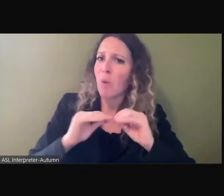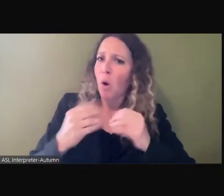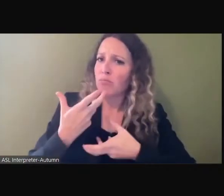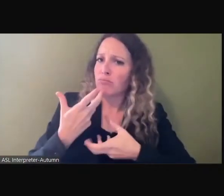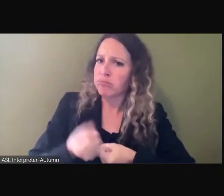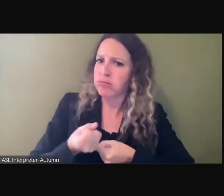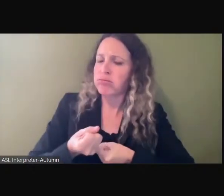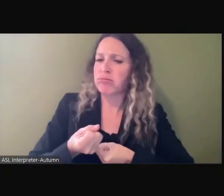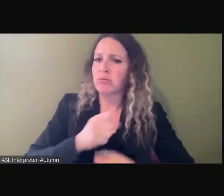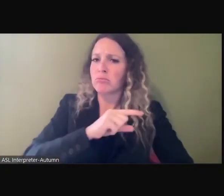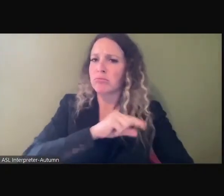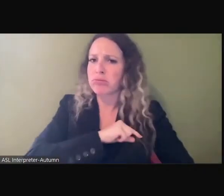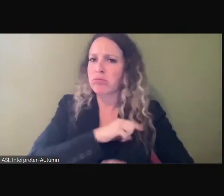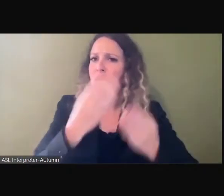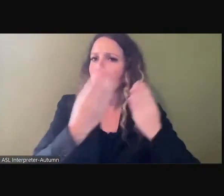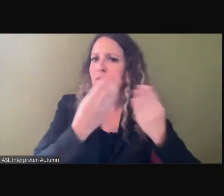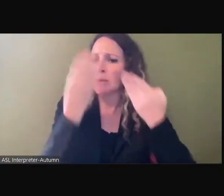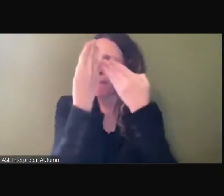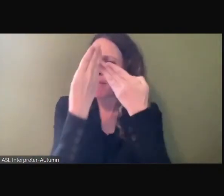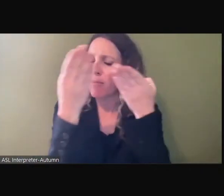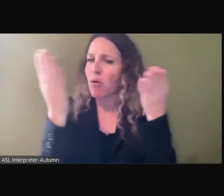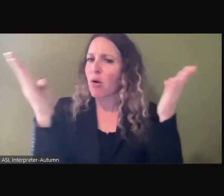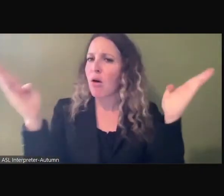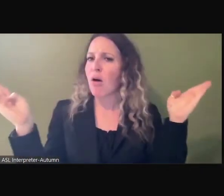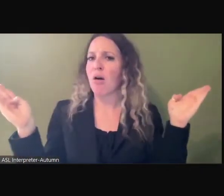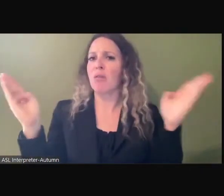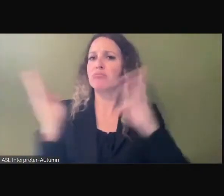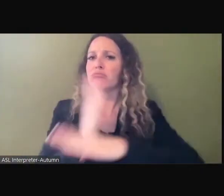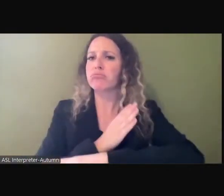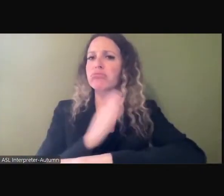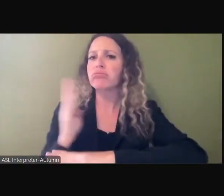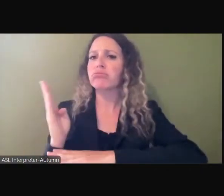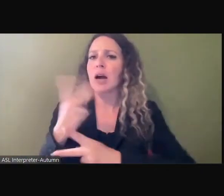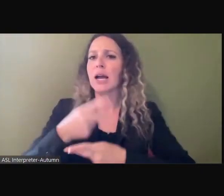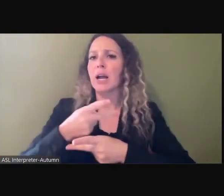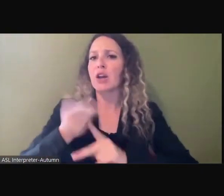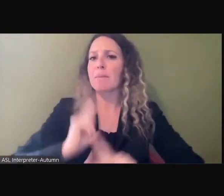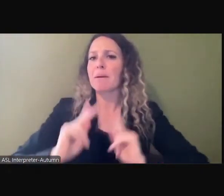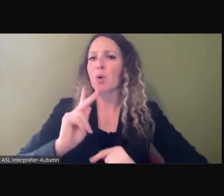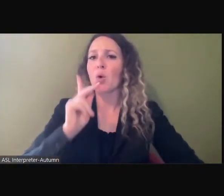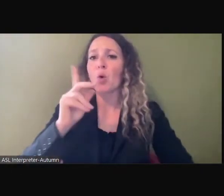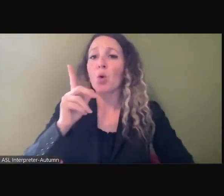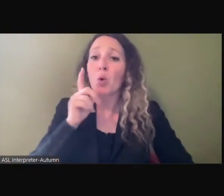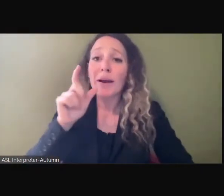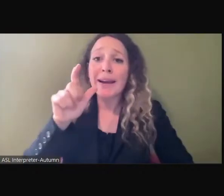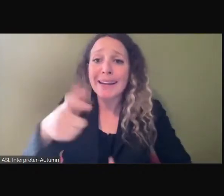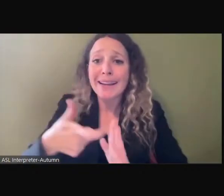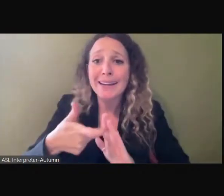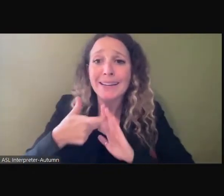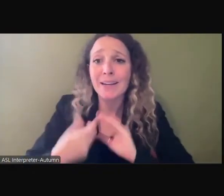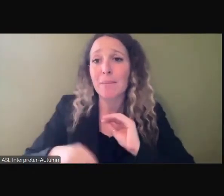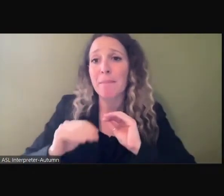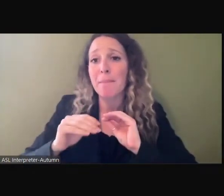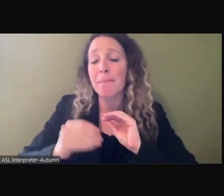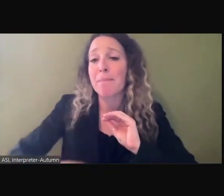range of care to those who need it most. Then there's strengthened rural healthcare. We're